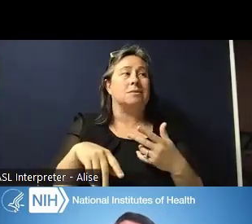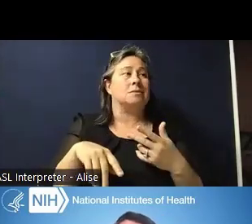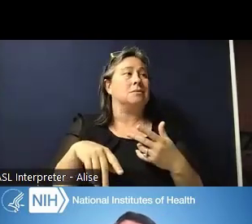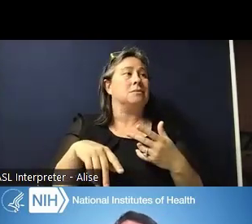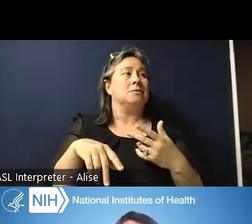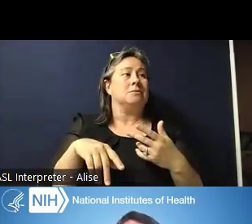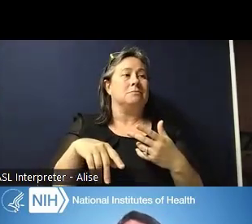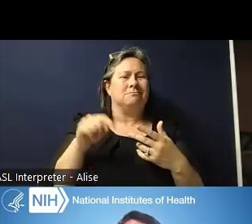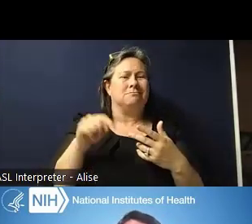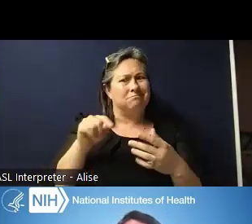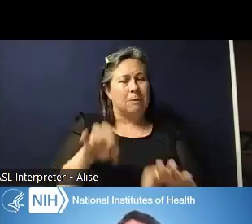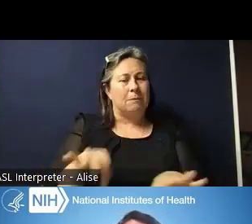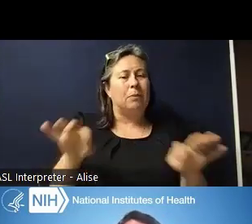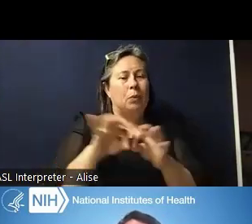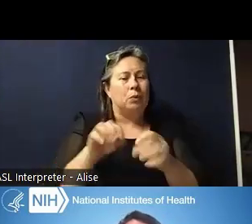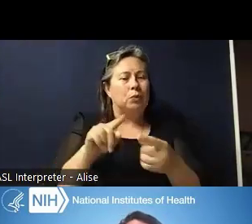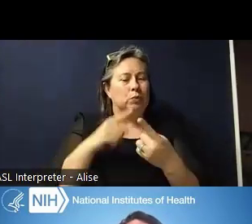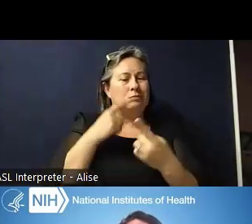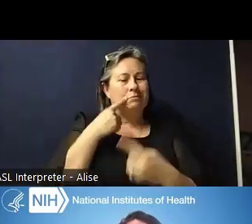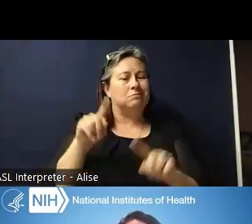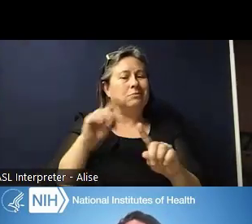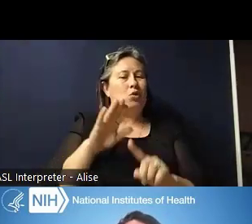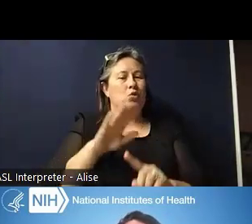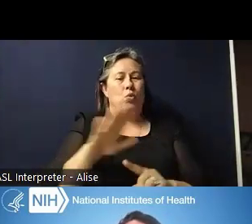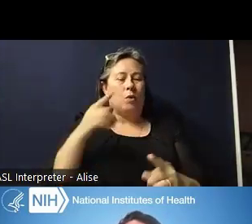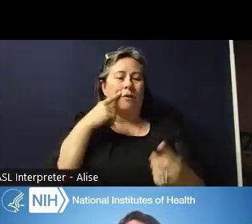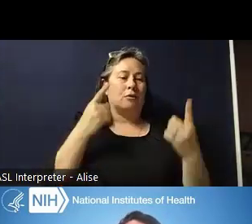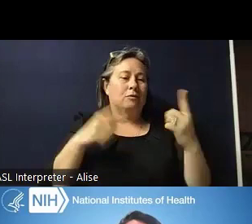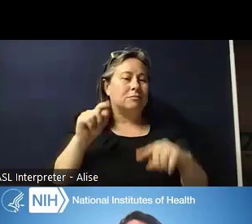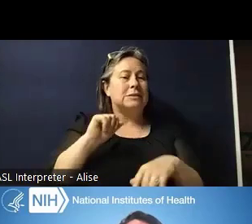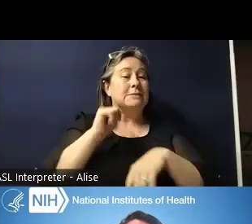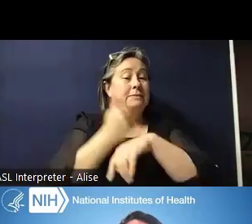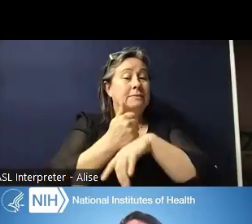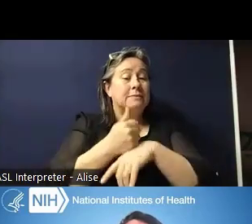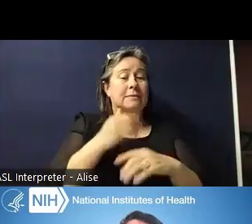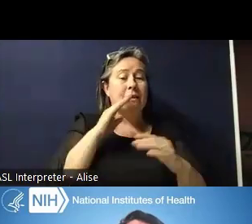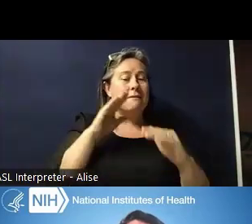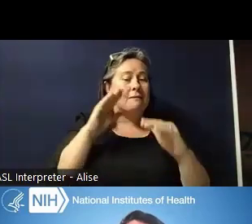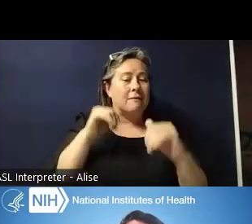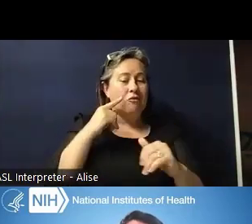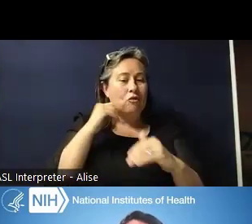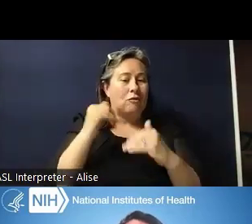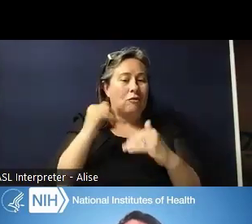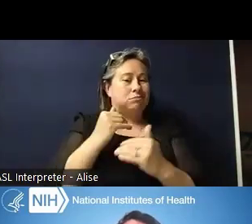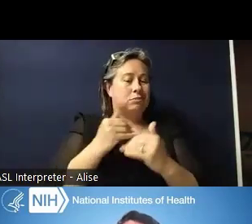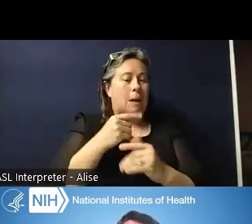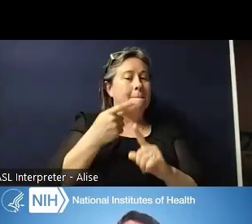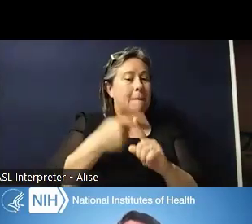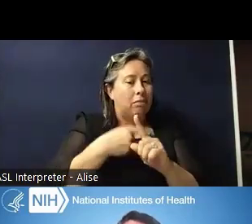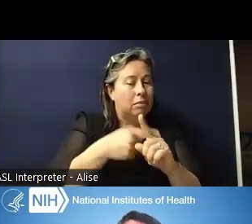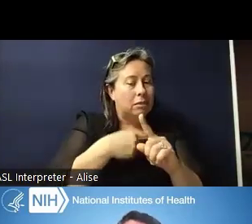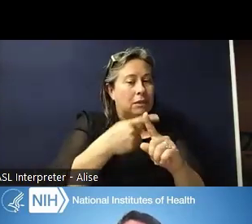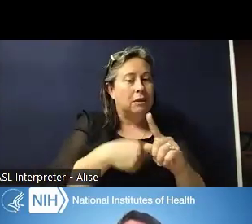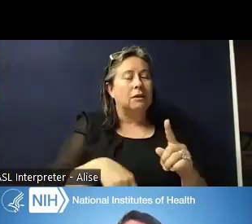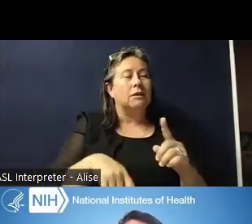for the success of your agreement, setting those expectations for submitting monthly invoices along with supporting documentation,